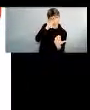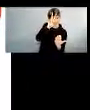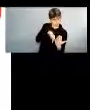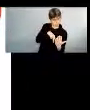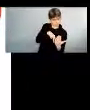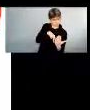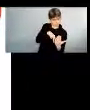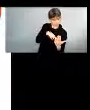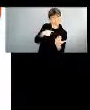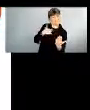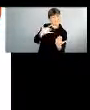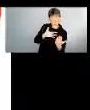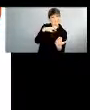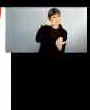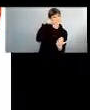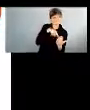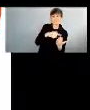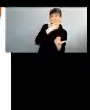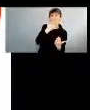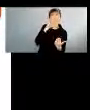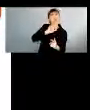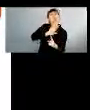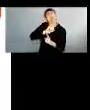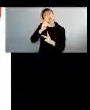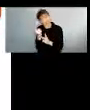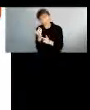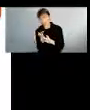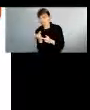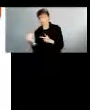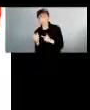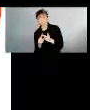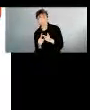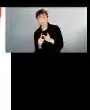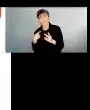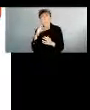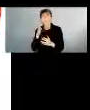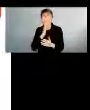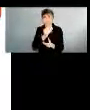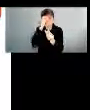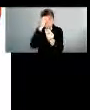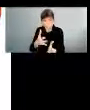contact you to discuss this, but the final decision will always lie with each applicant.